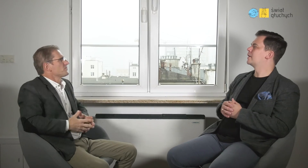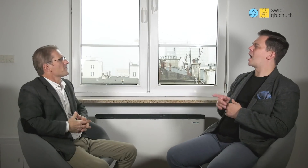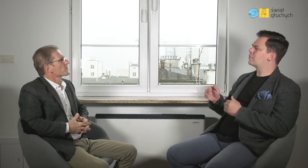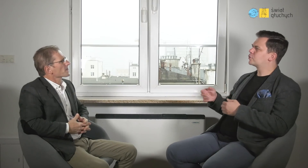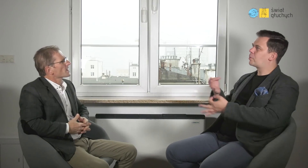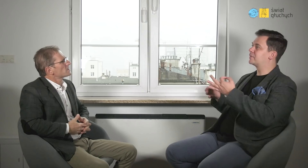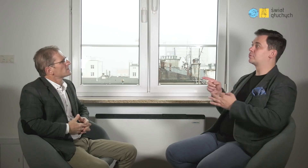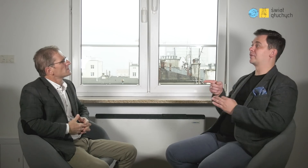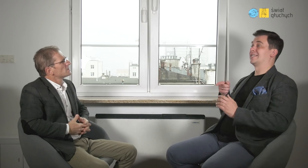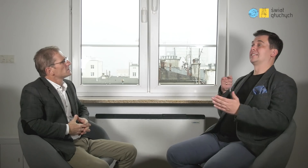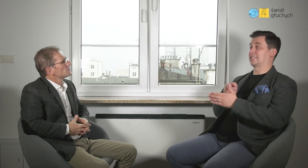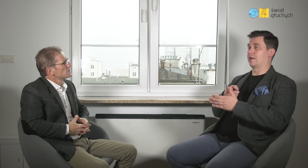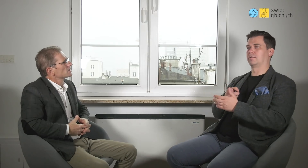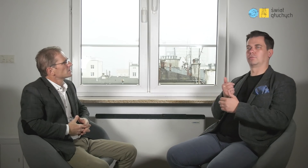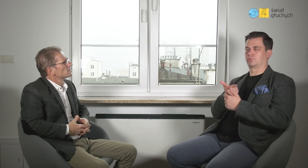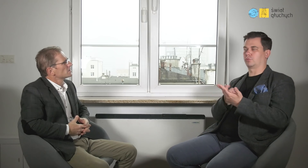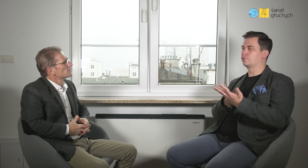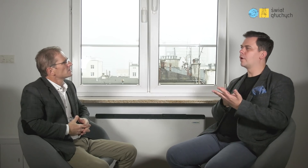Tell me because you have your goals set.